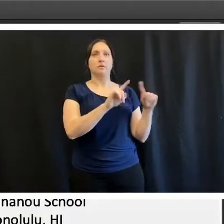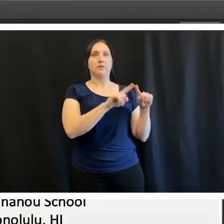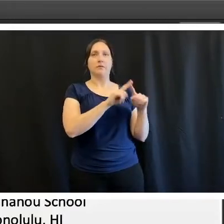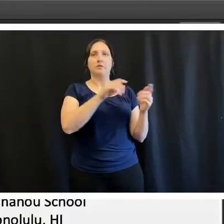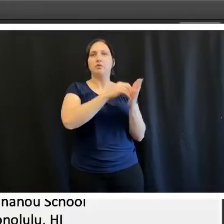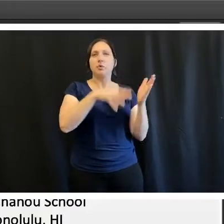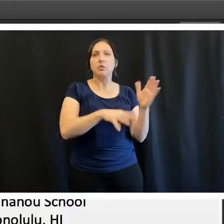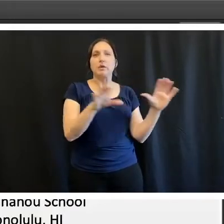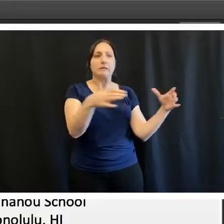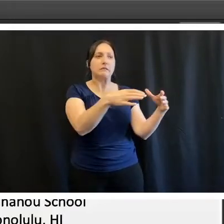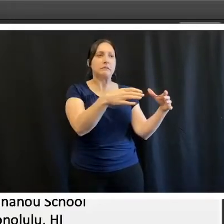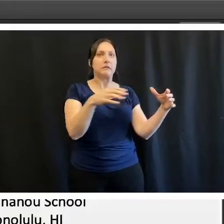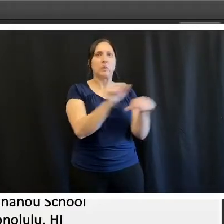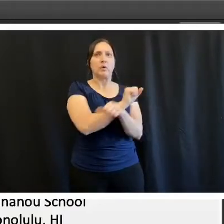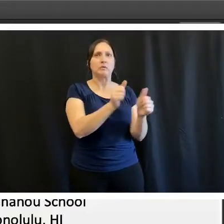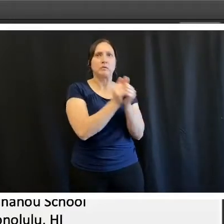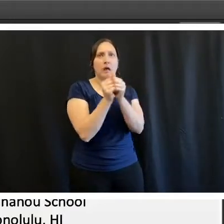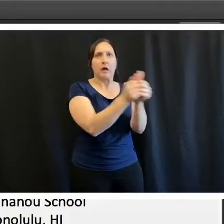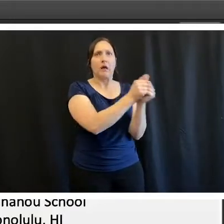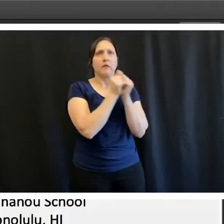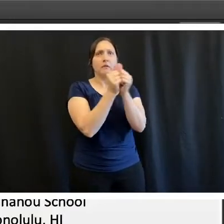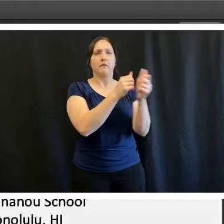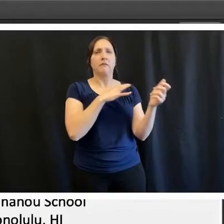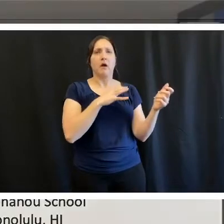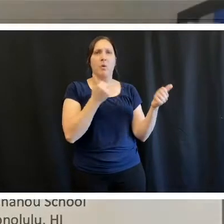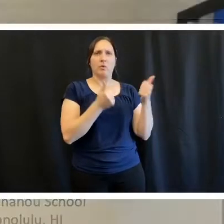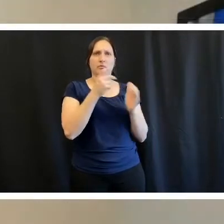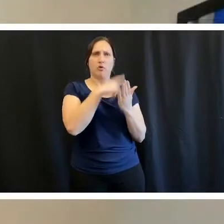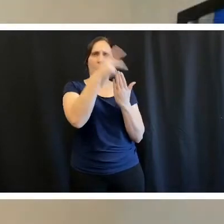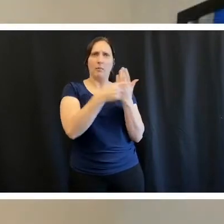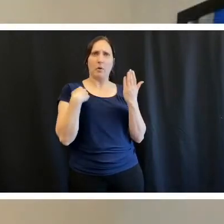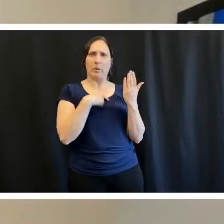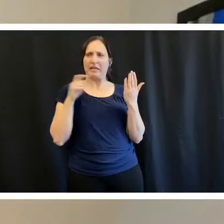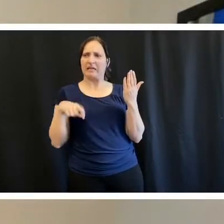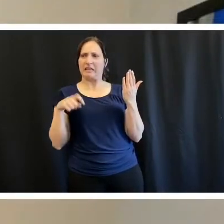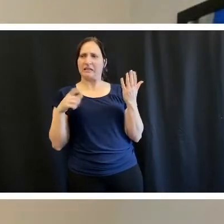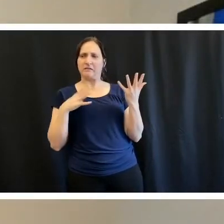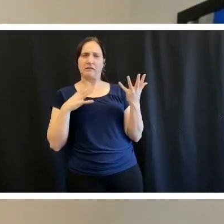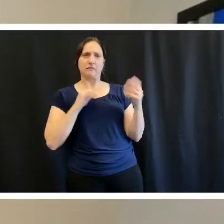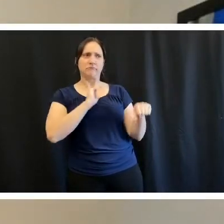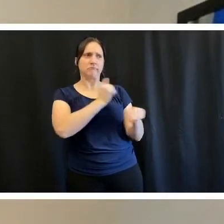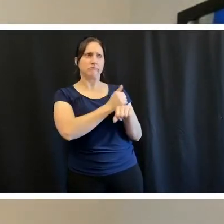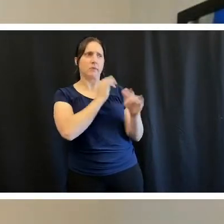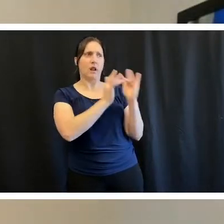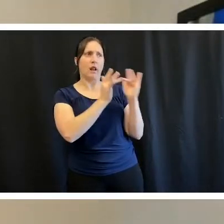adapt the programming that they have to be able to get it online, to be able to look at alternative teaching methods,